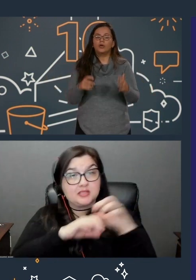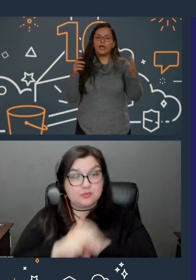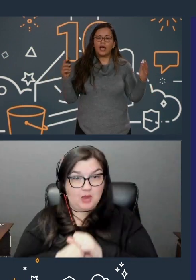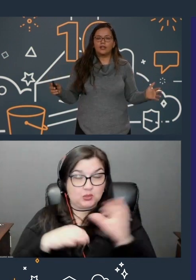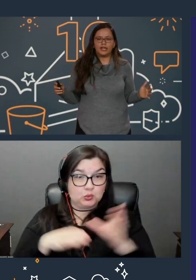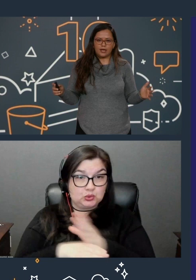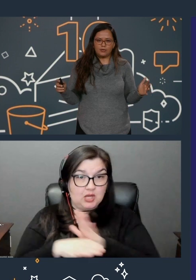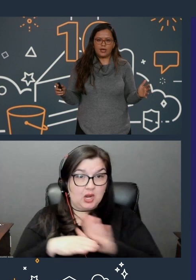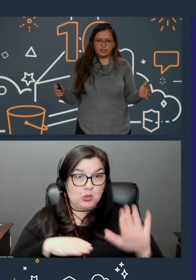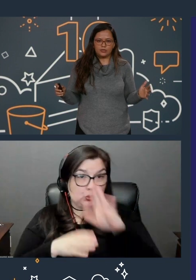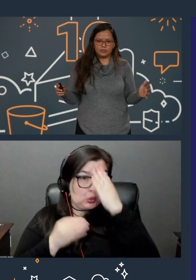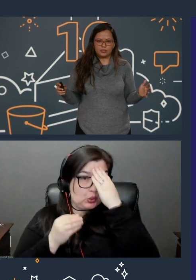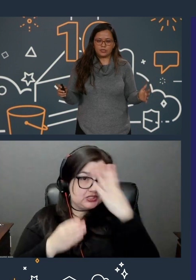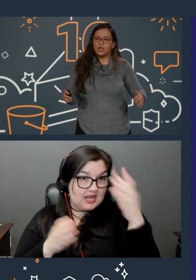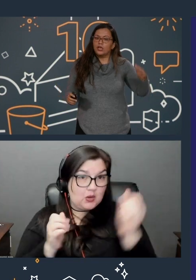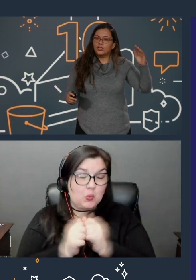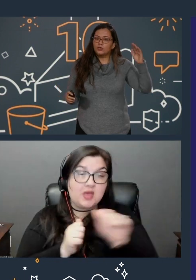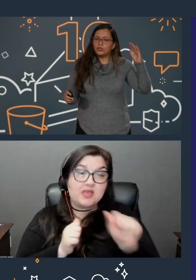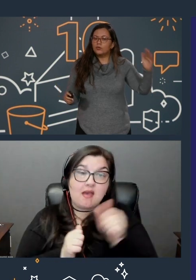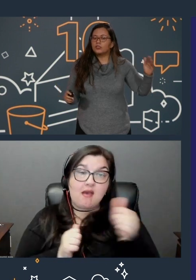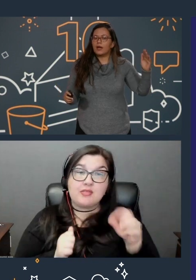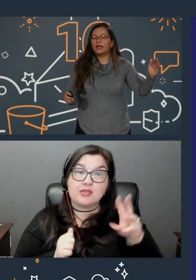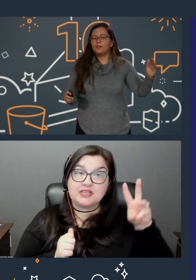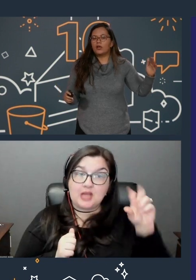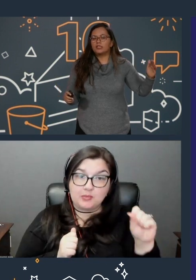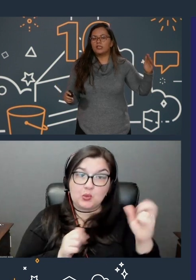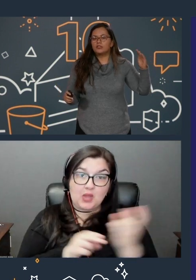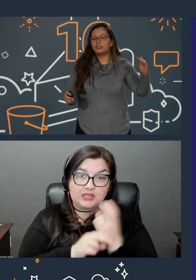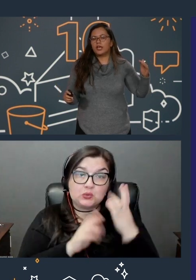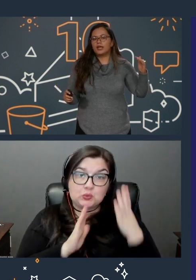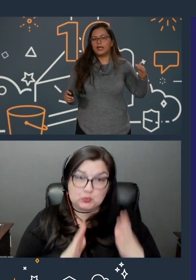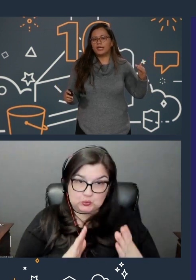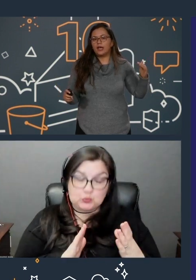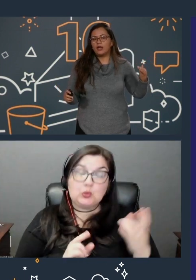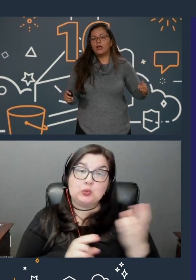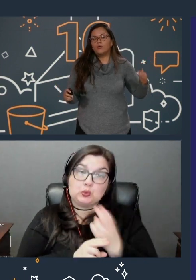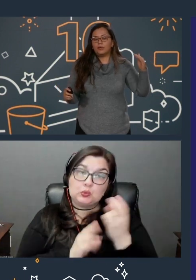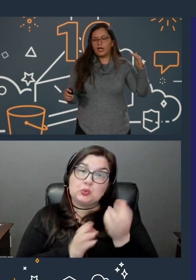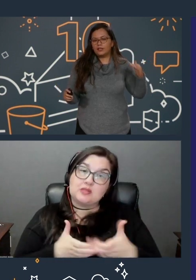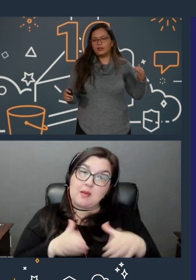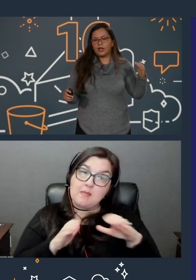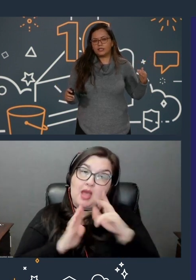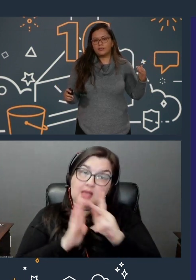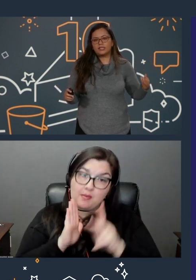with other AWS users. You use bucket policies to share data with other customers